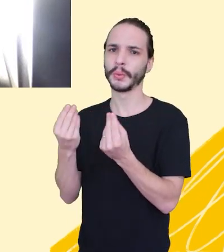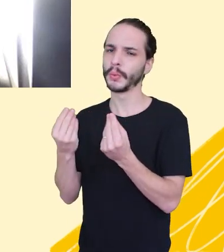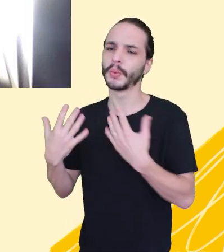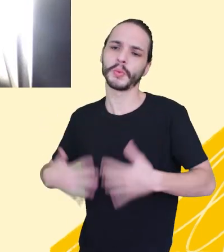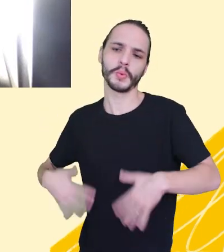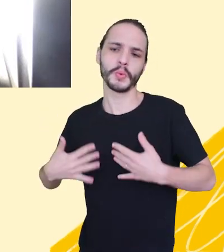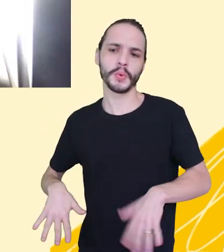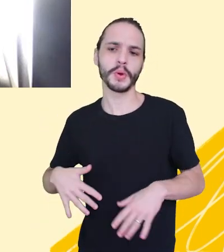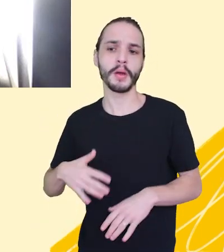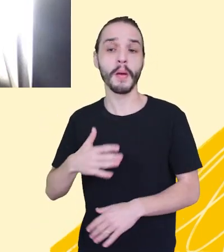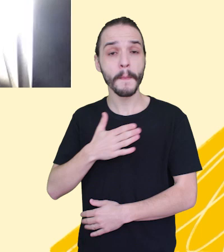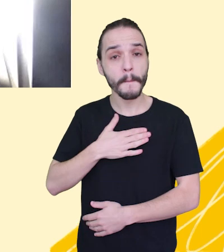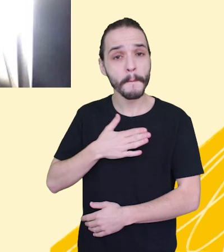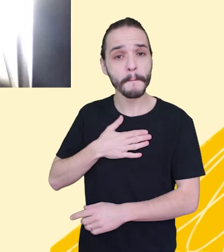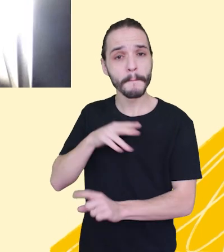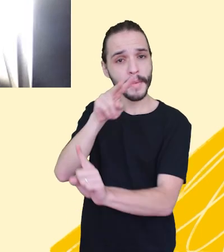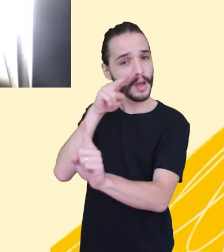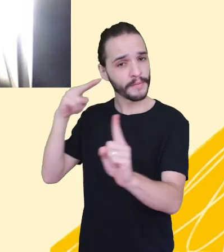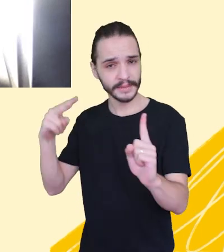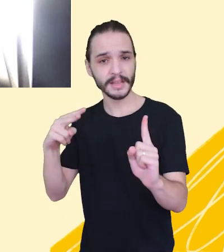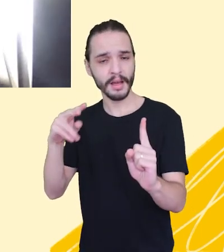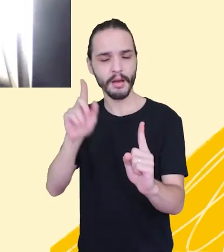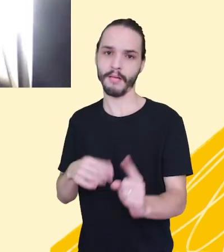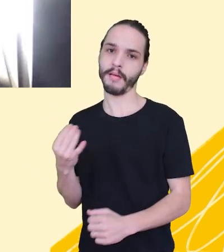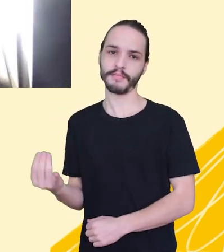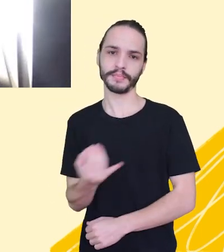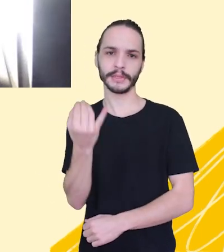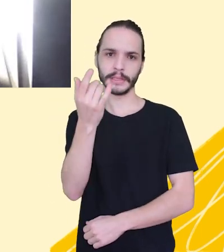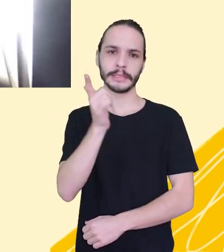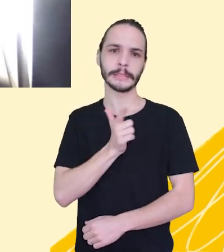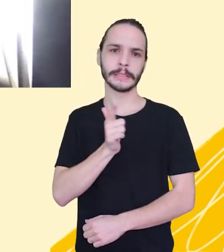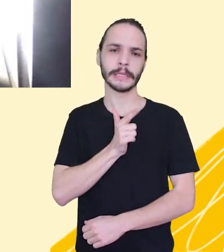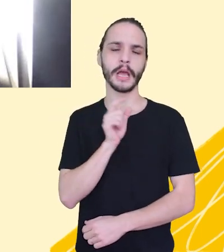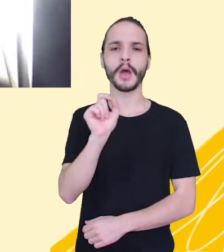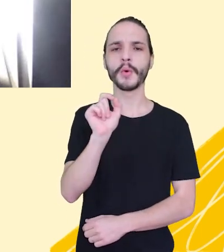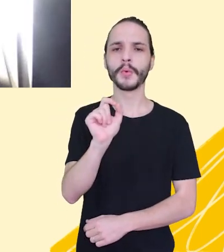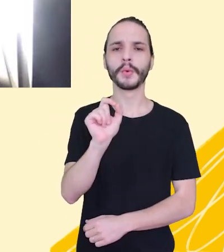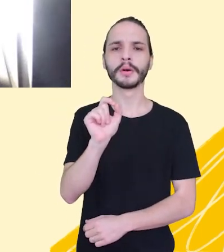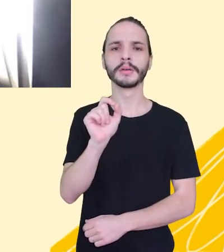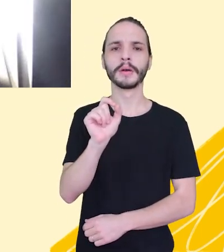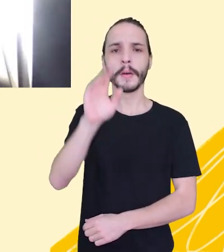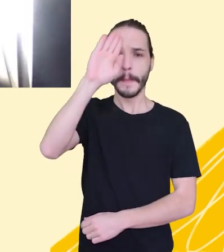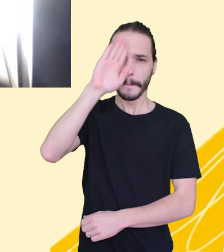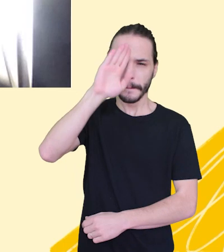that in my eyes it's just important to have that base